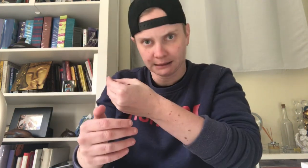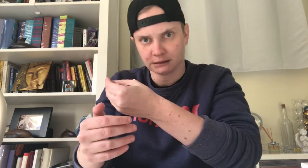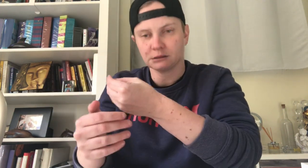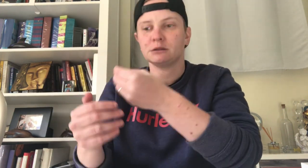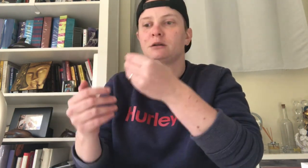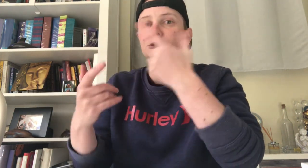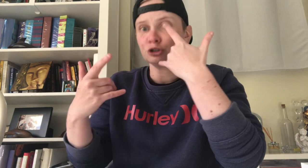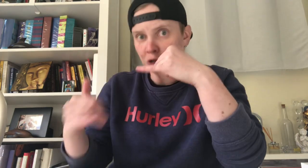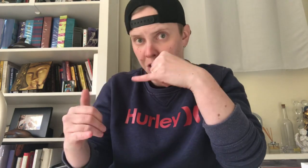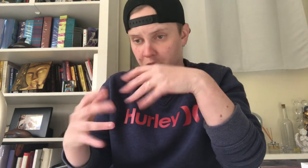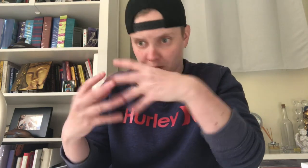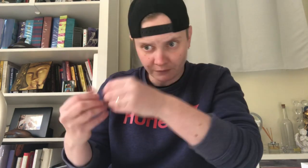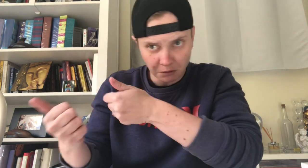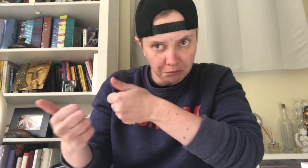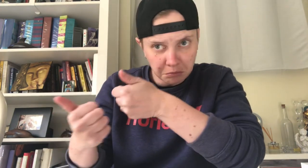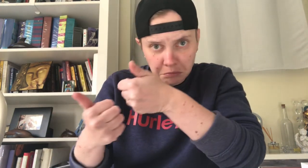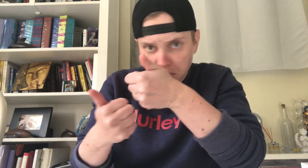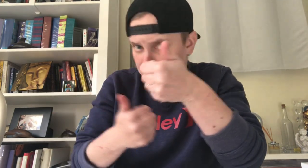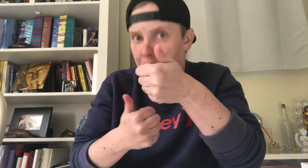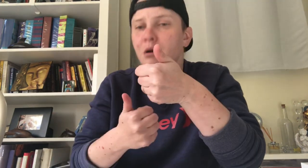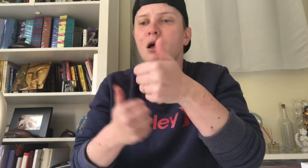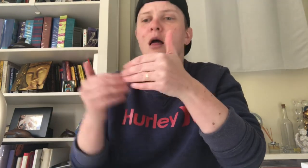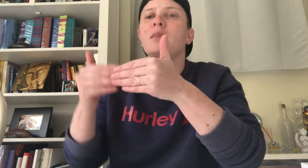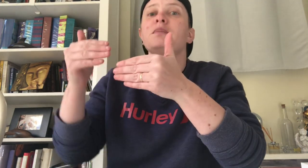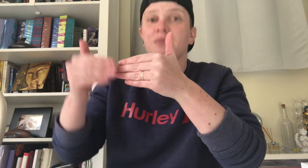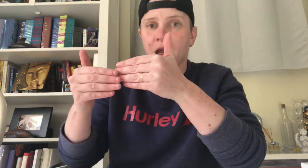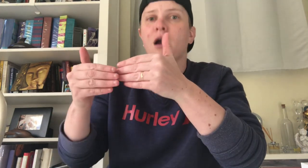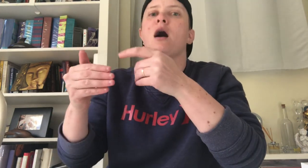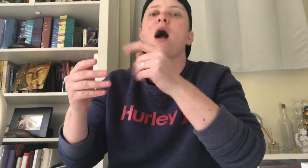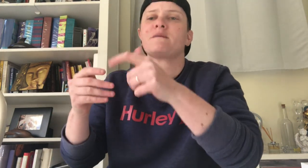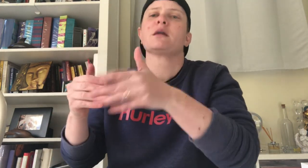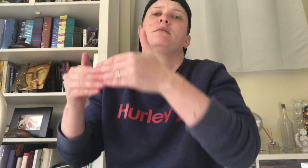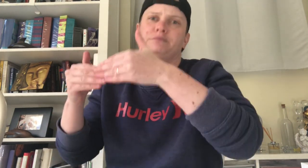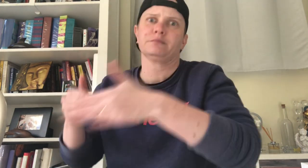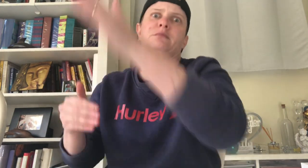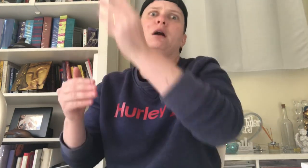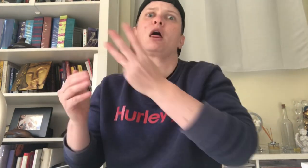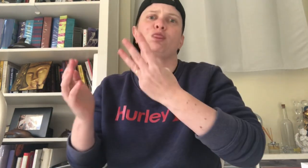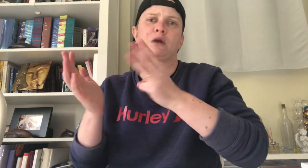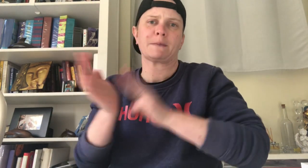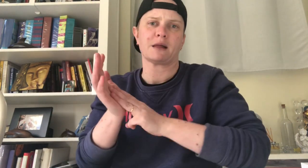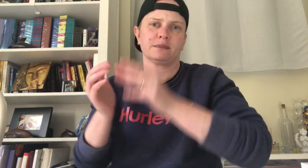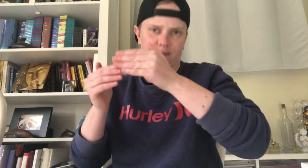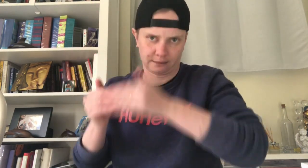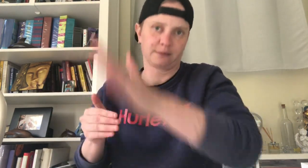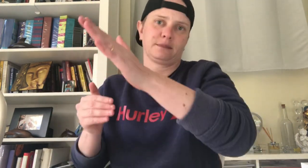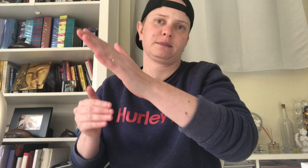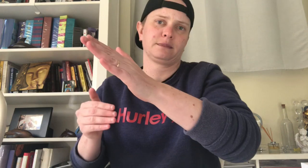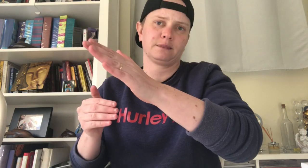and check to make sure everything goes smooth with my blood results then after that, from onwards, it will be 3 months interval shots